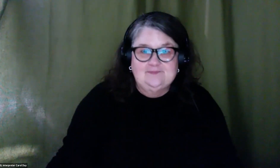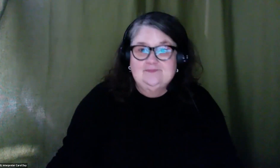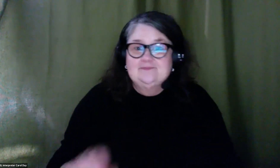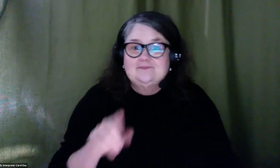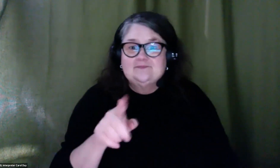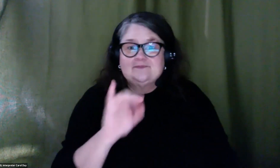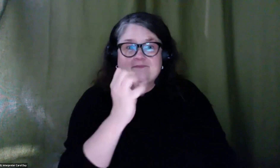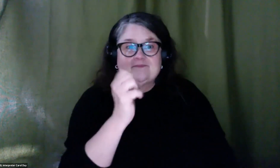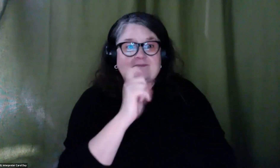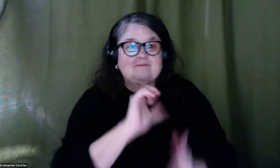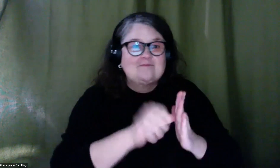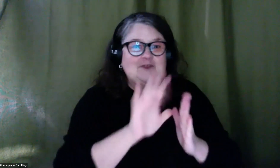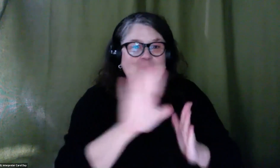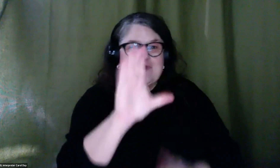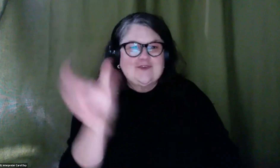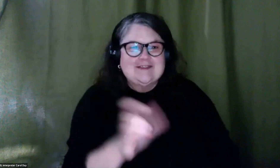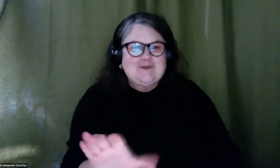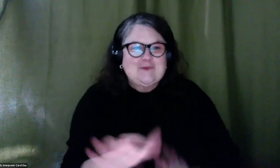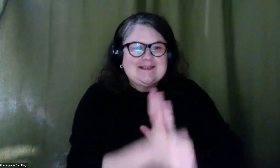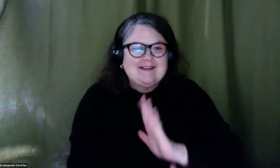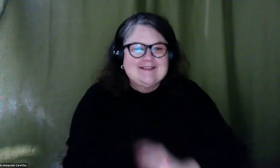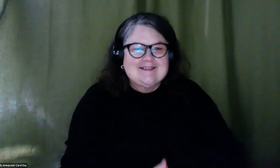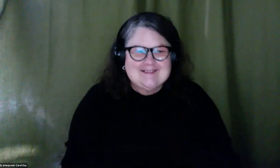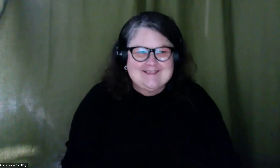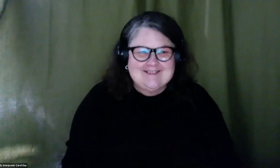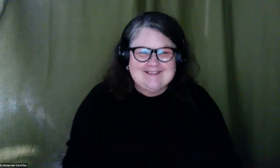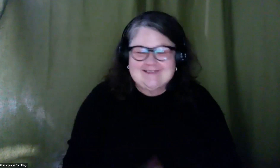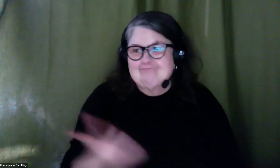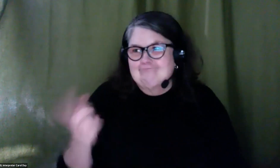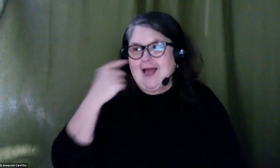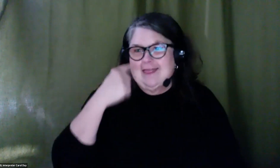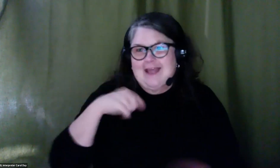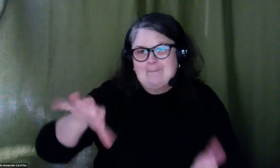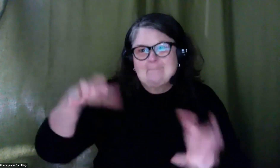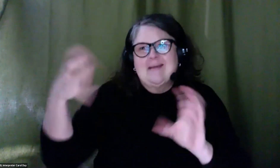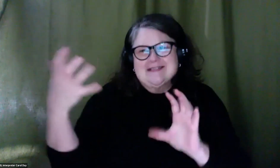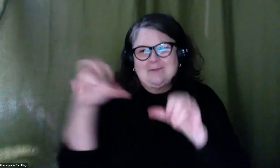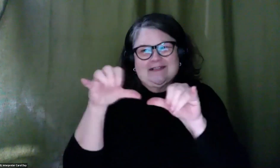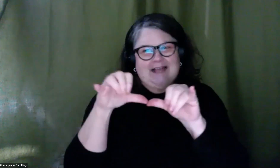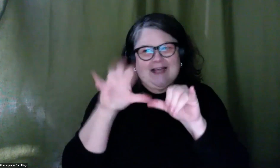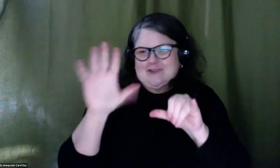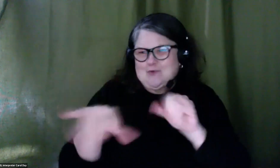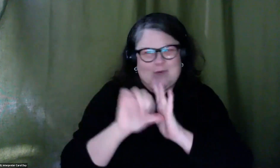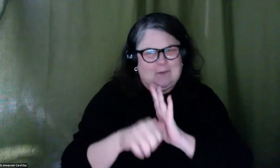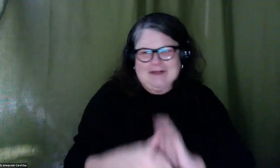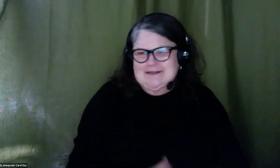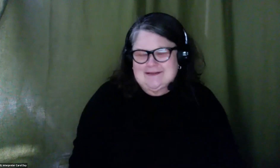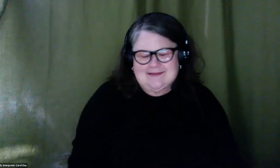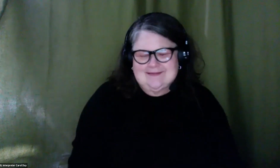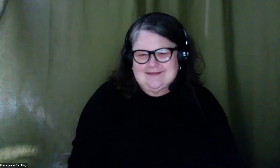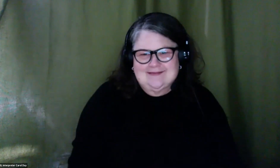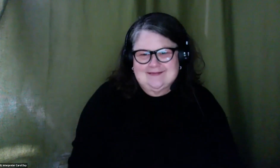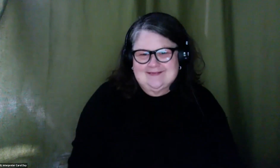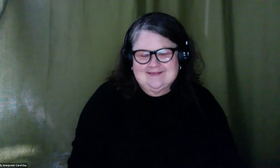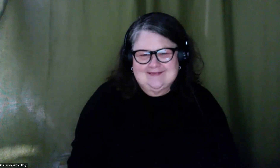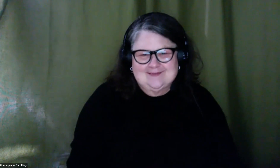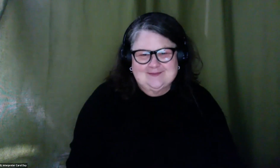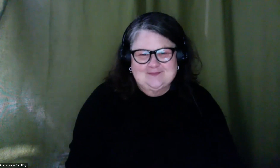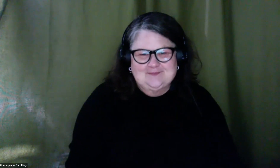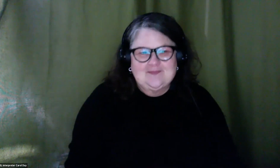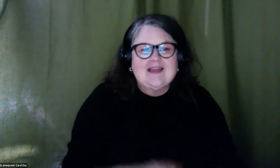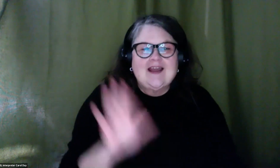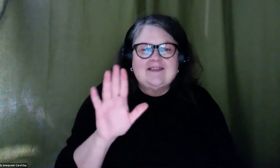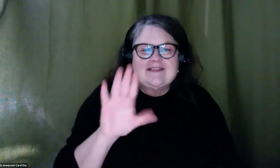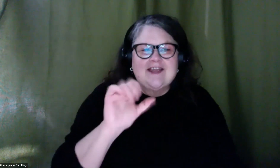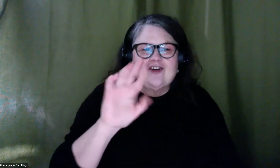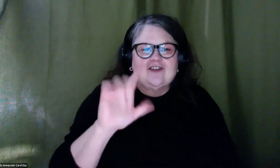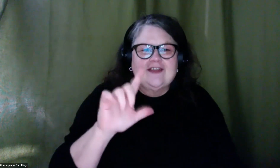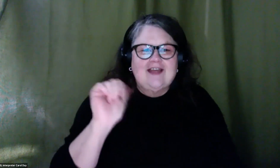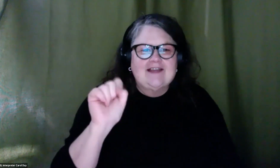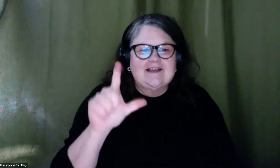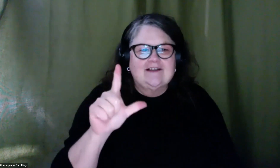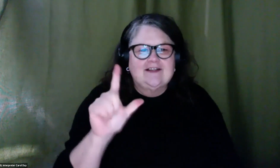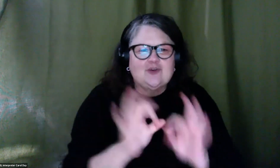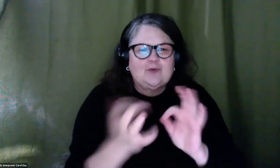it is set up. You can also share the link on your pages.